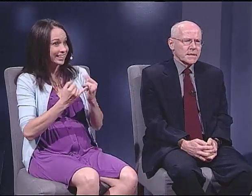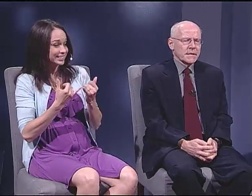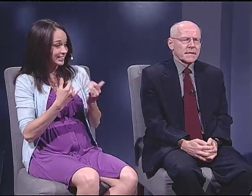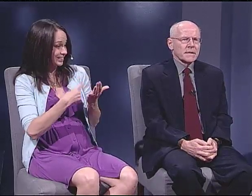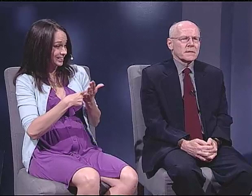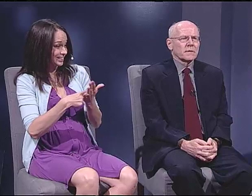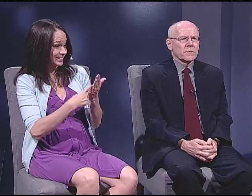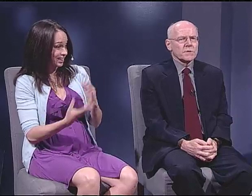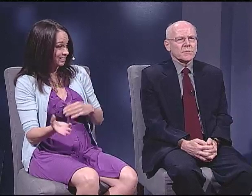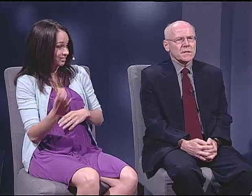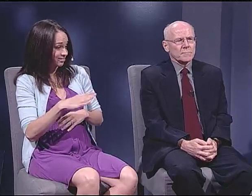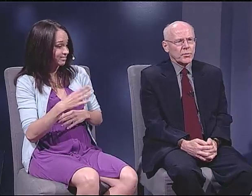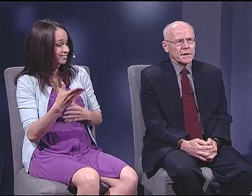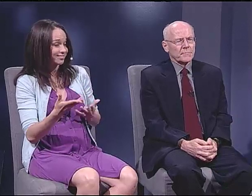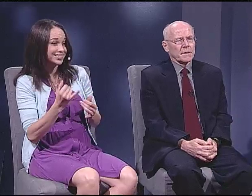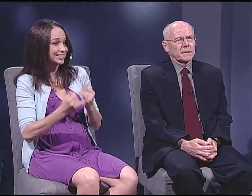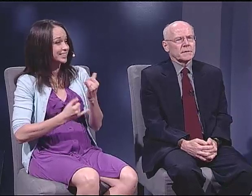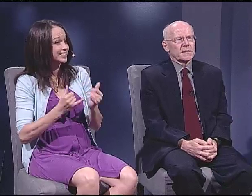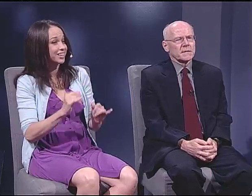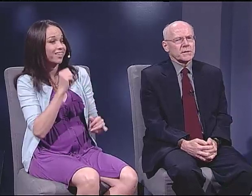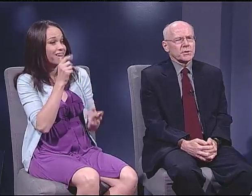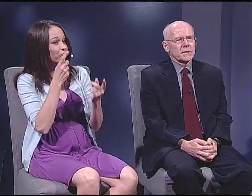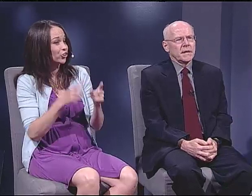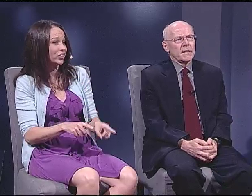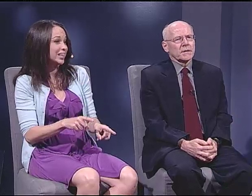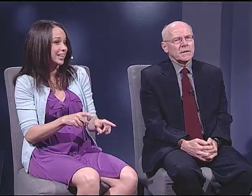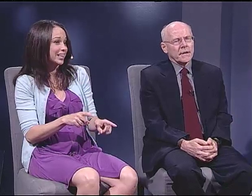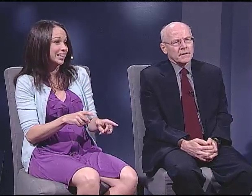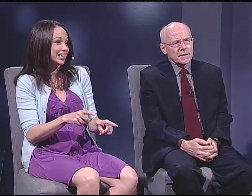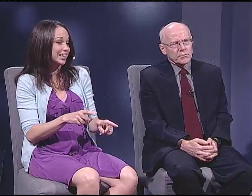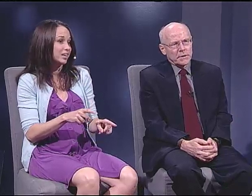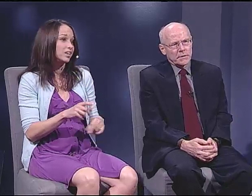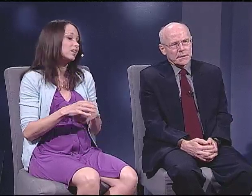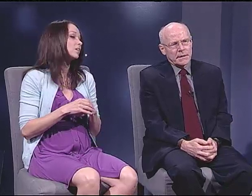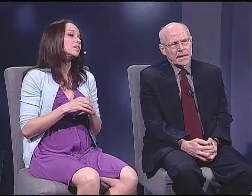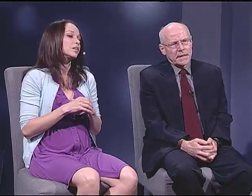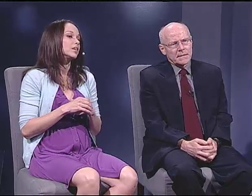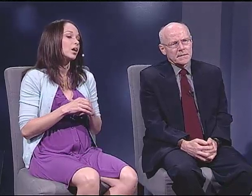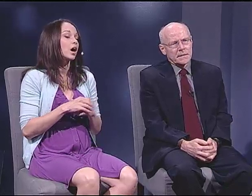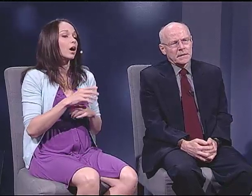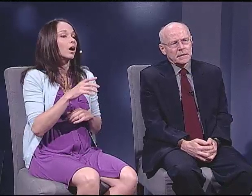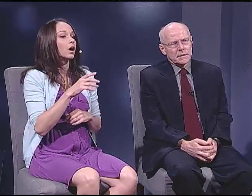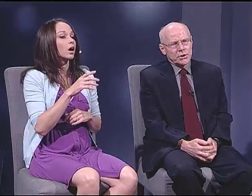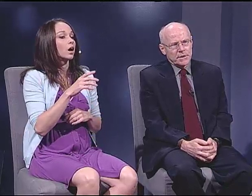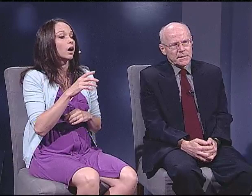in the sense that those who are disappointed by the ultimate decision can nonetheless regard it as legitimate.